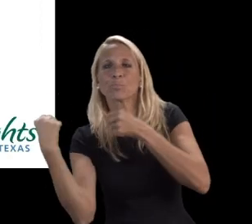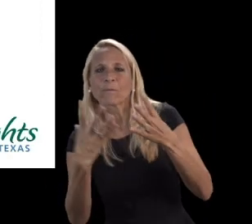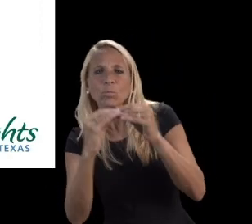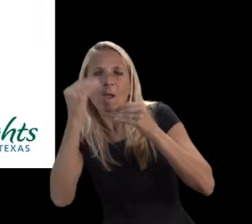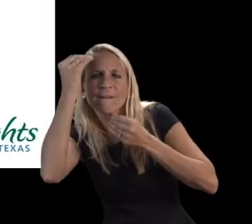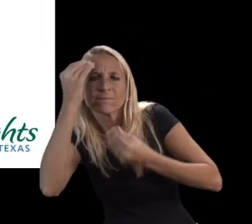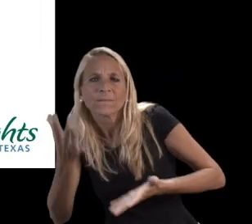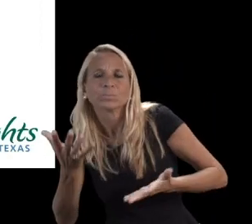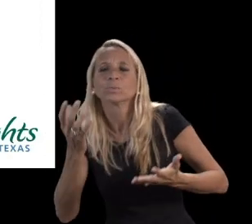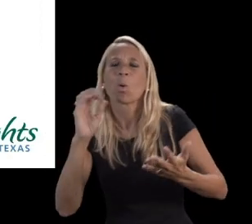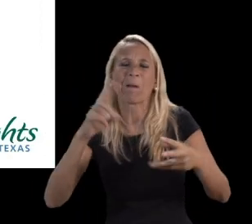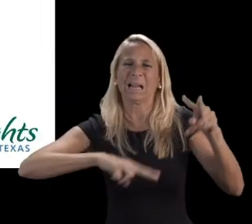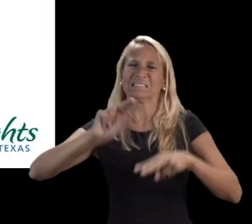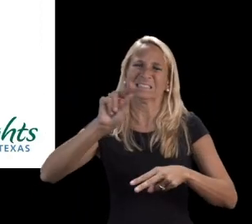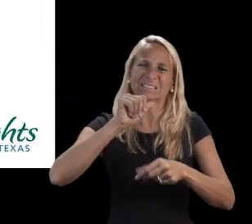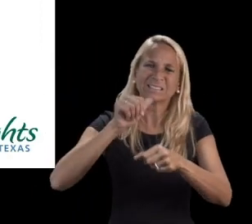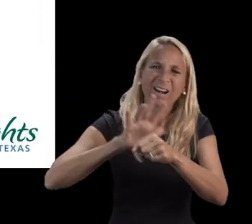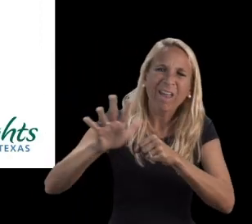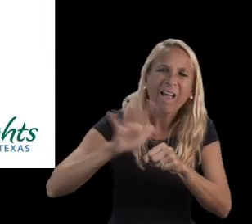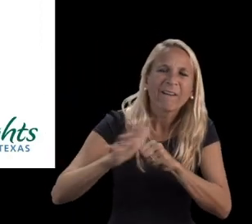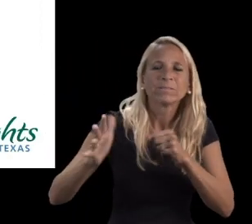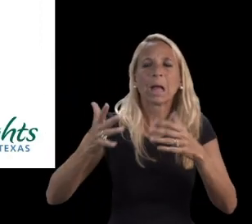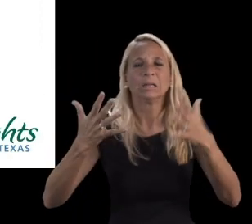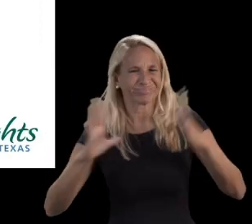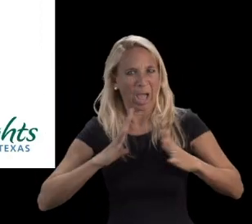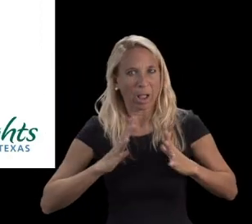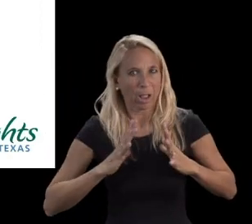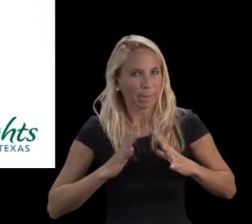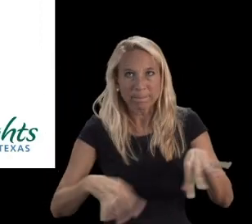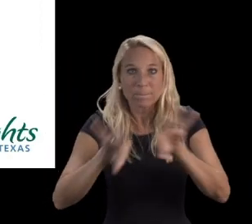as to why they feel like it's not sufficient. But you do have that right.